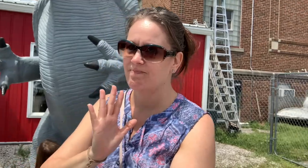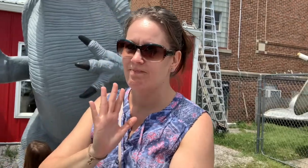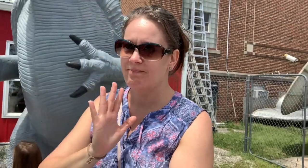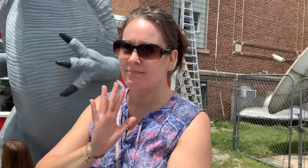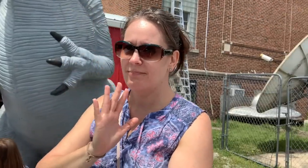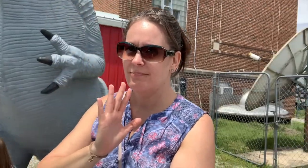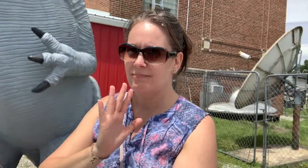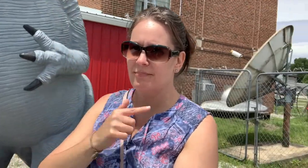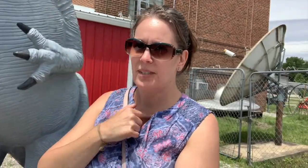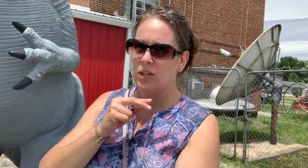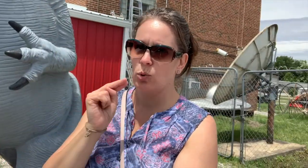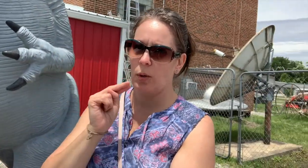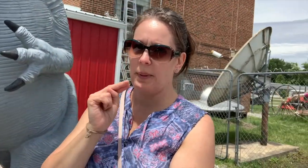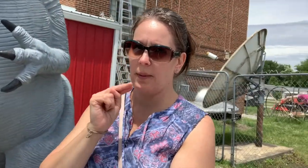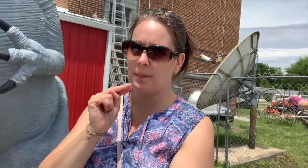Hold on I'm in middle.